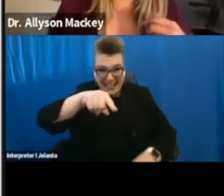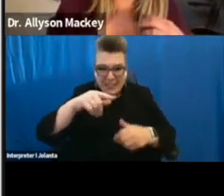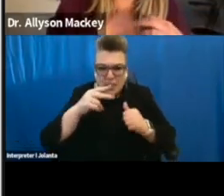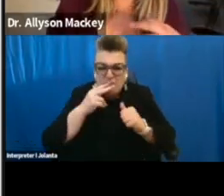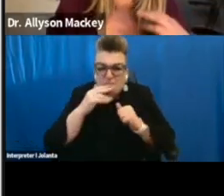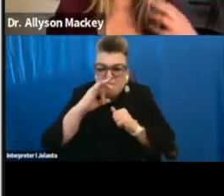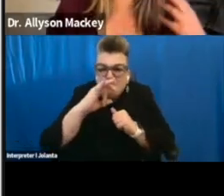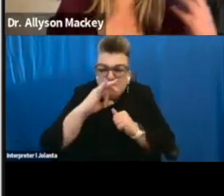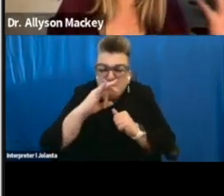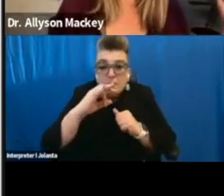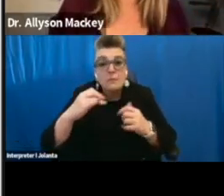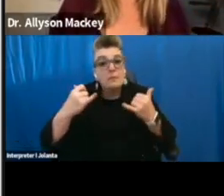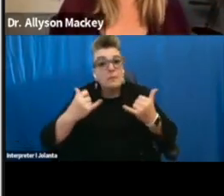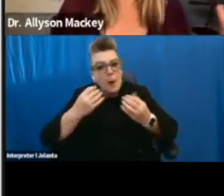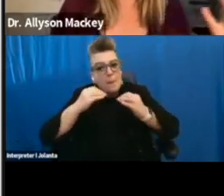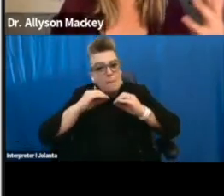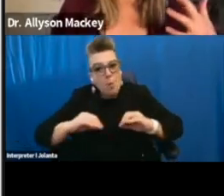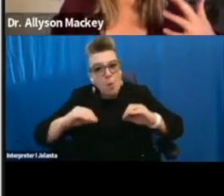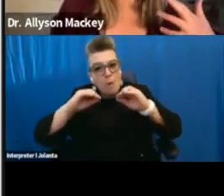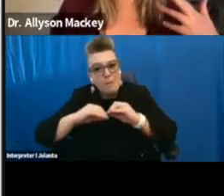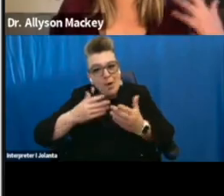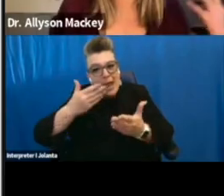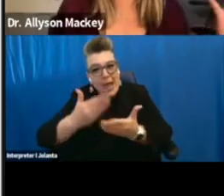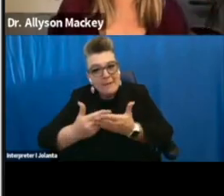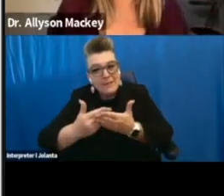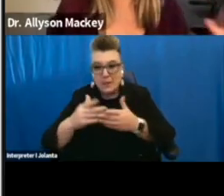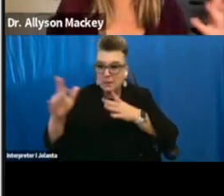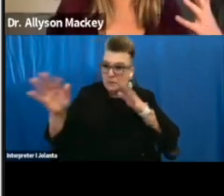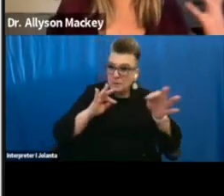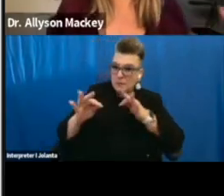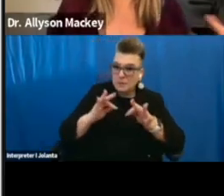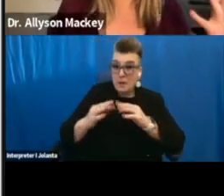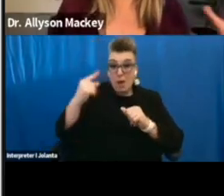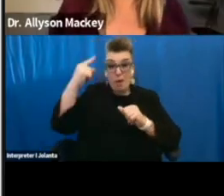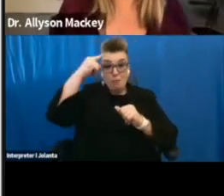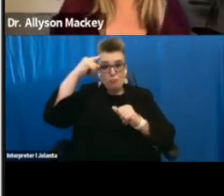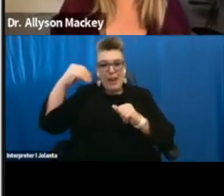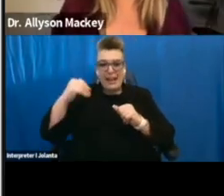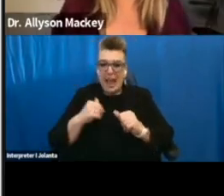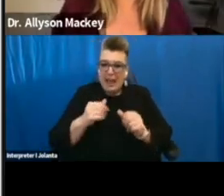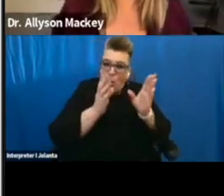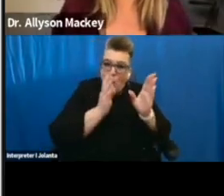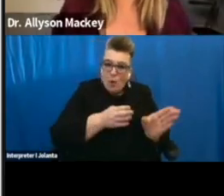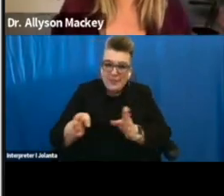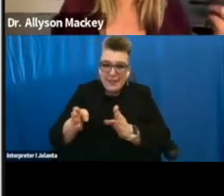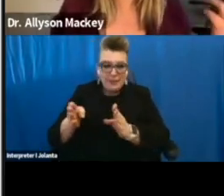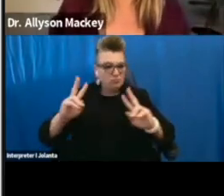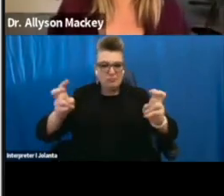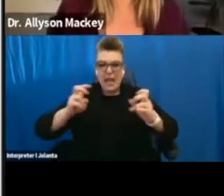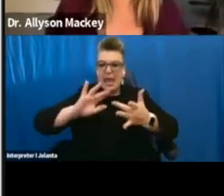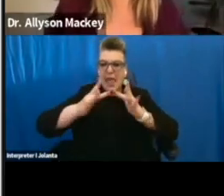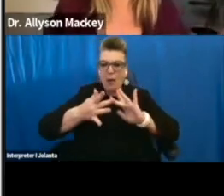suggesting that our our brains are organized in these broad widespread networks here I'm